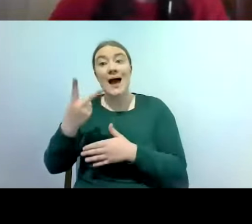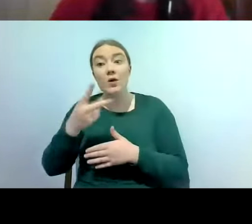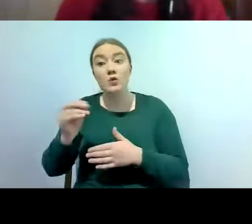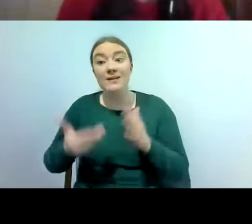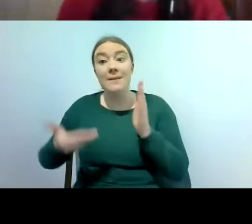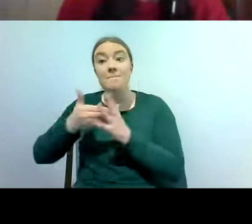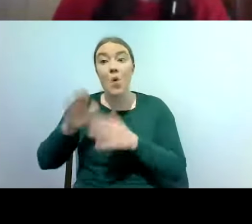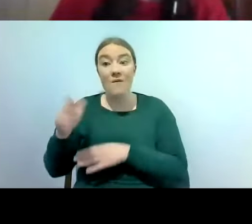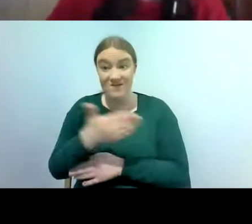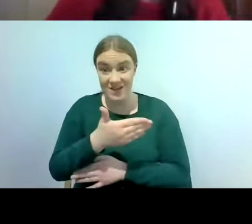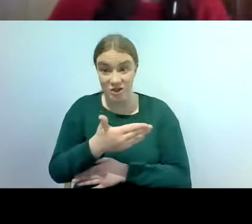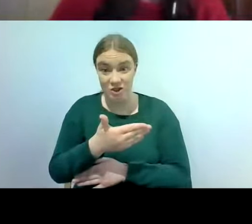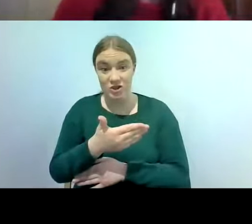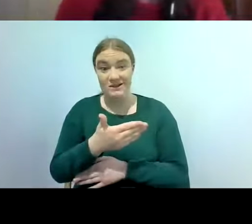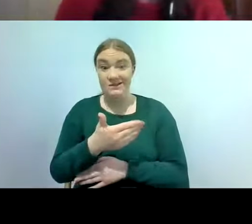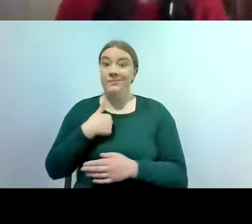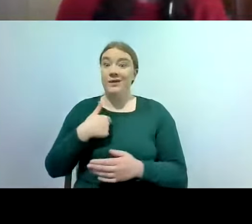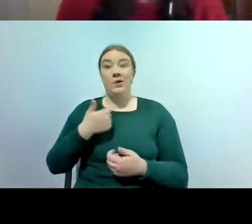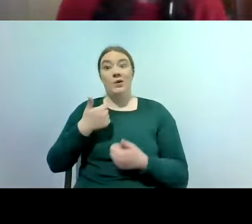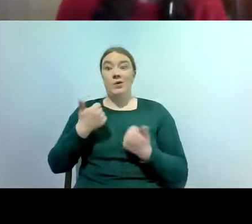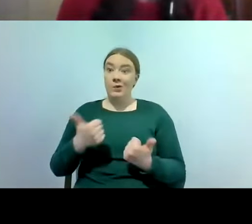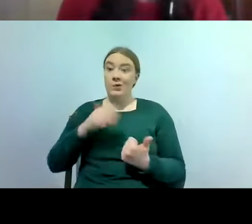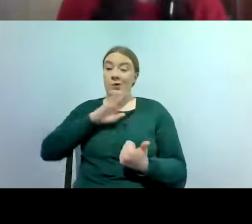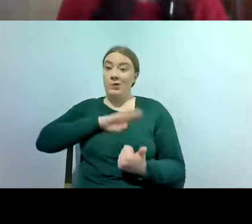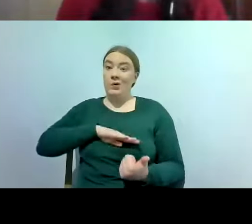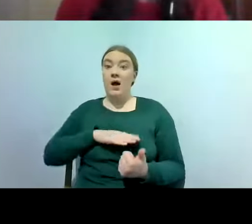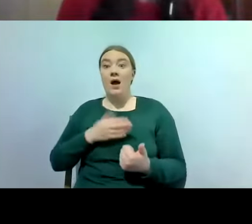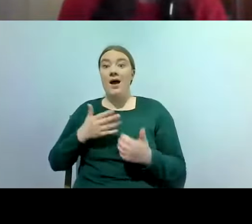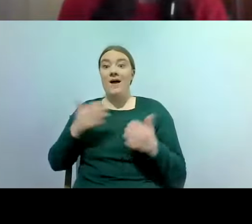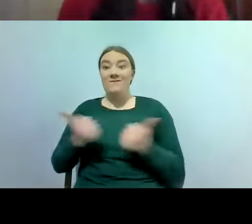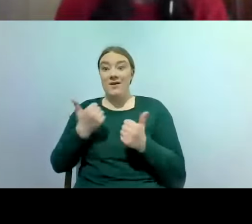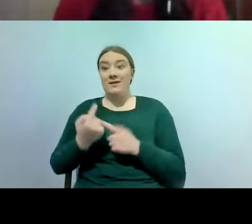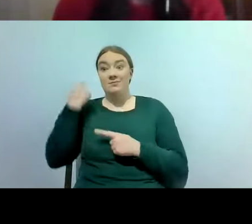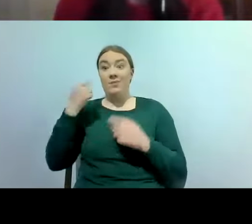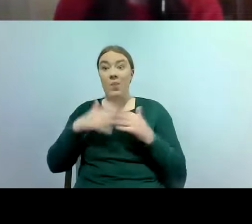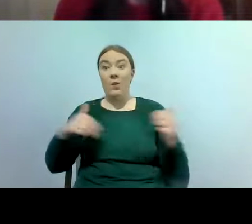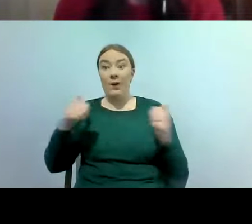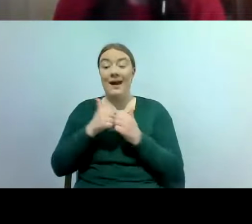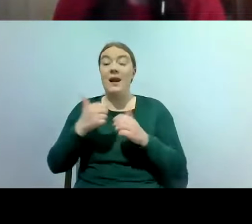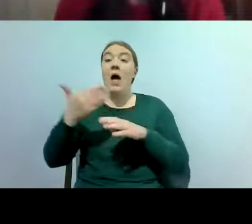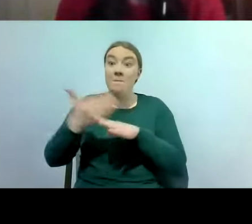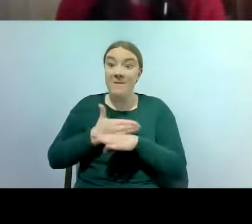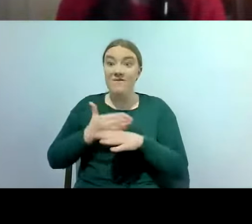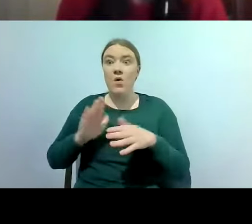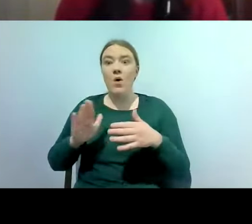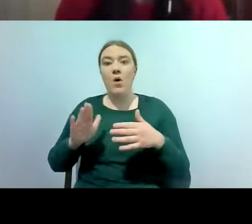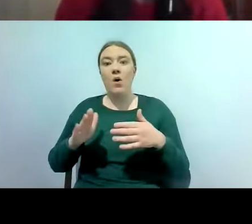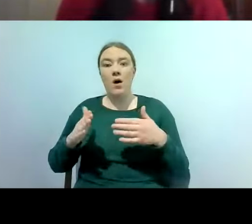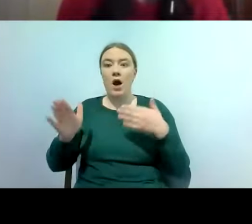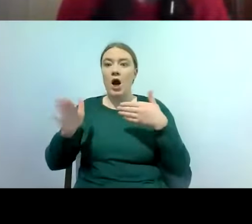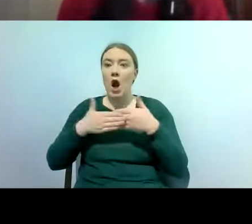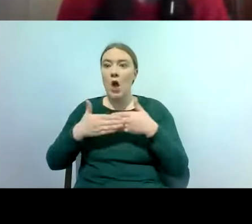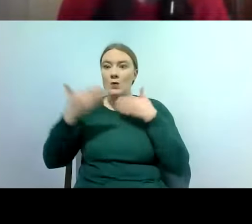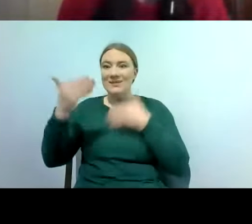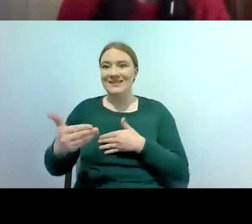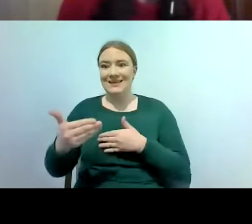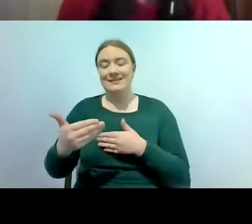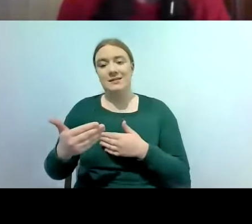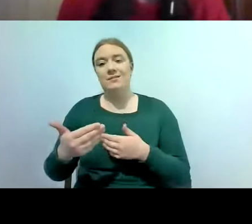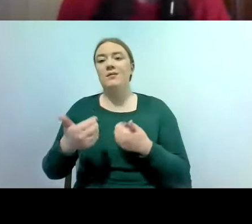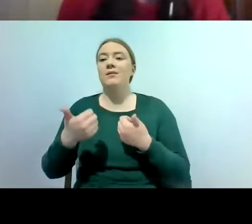to say we finished that um just over the weekend and before the close season began and um yeah this